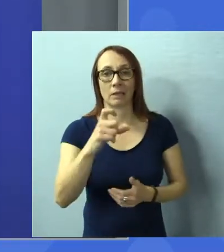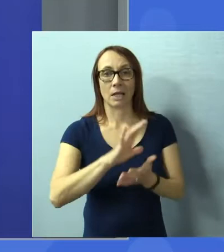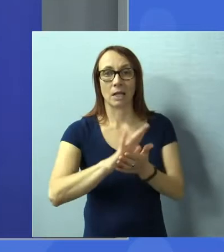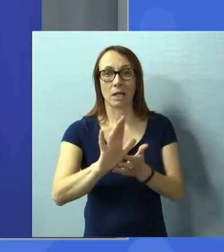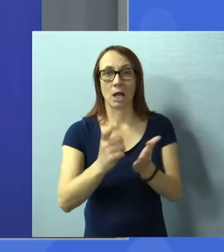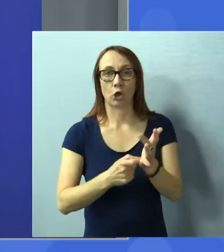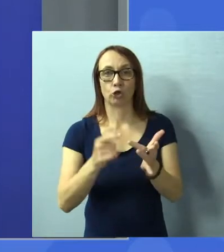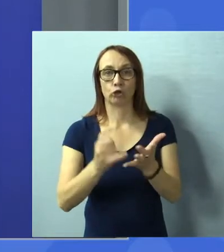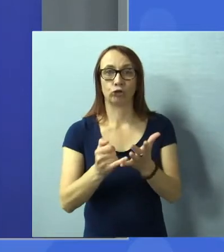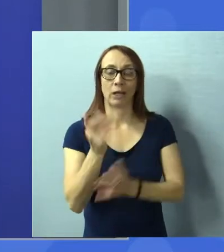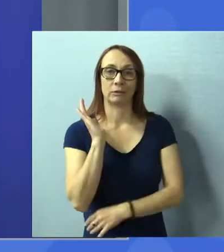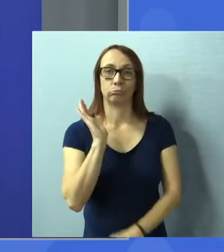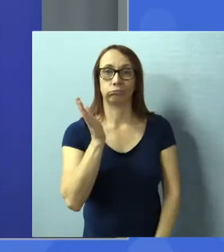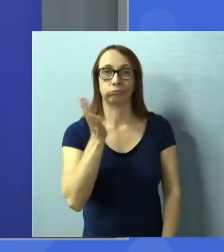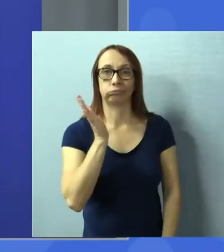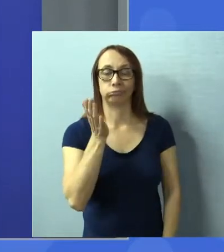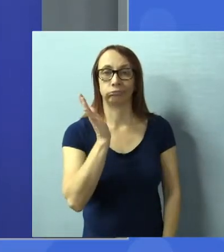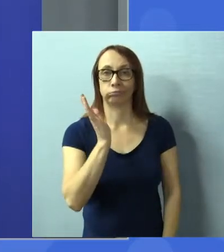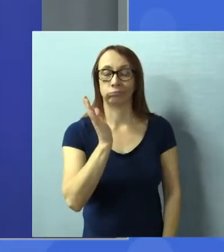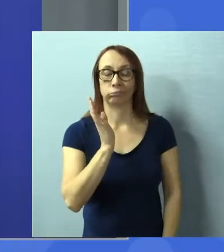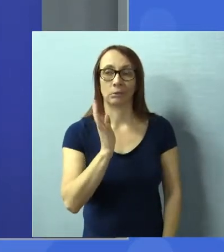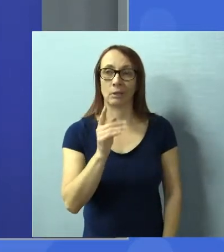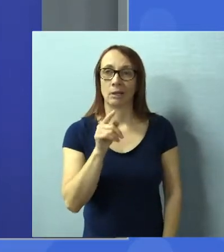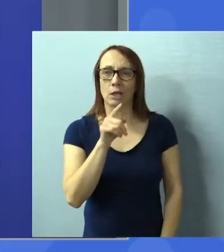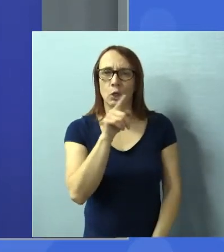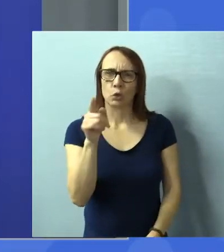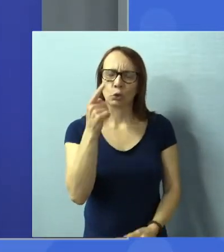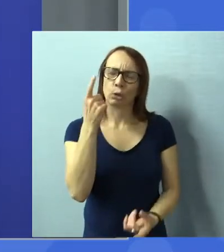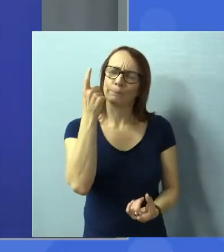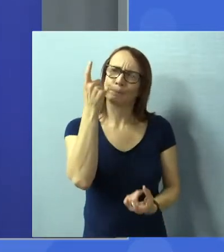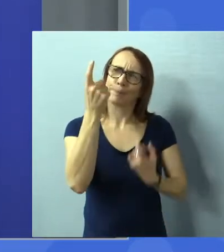we do with all of our speakers just think and reflect on some of the points